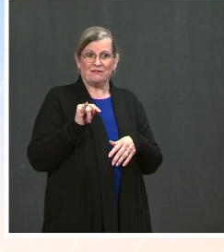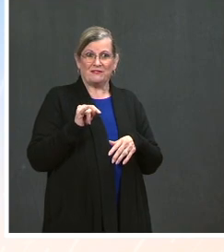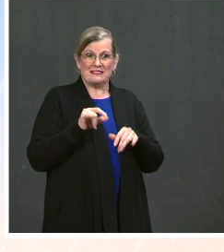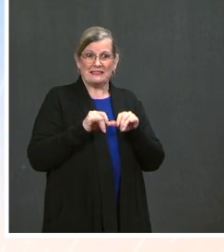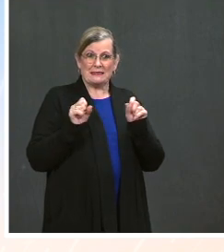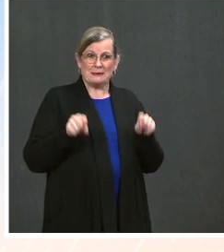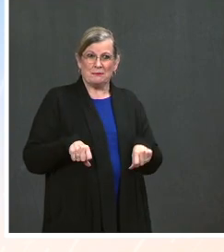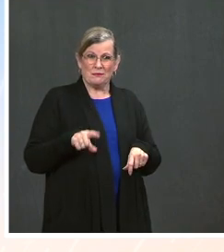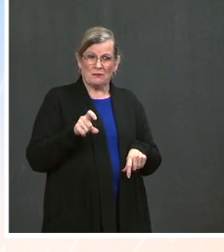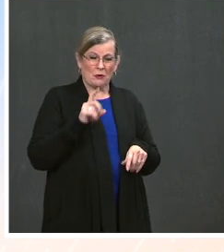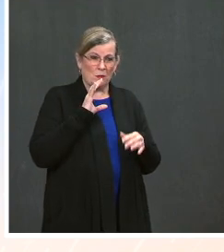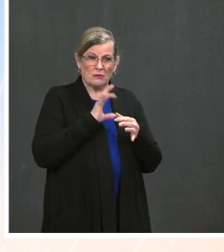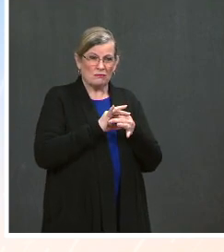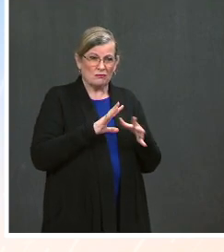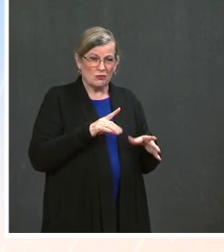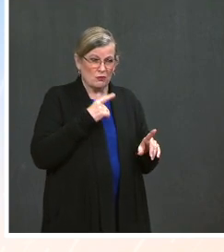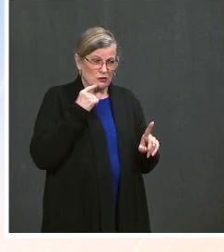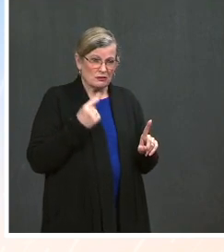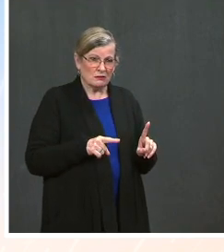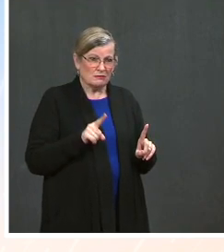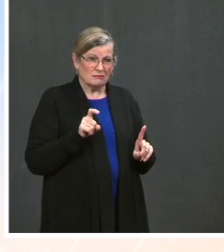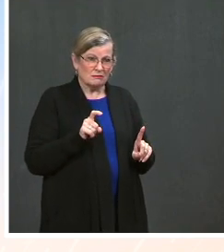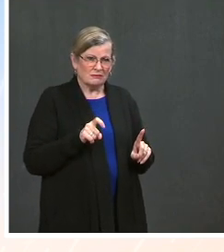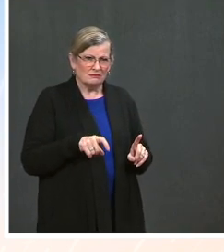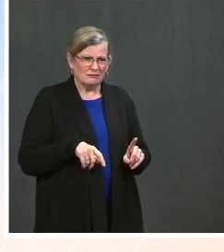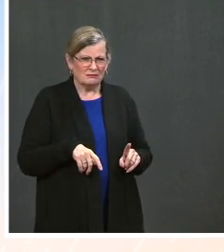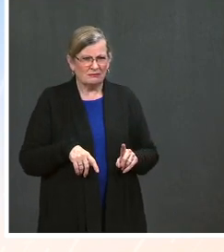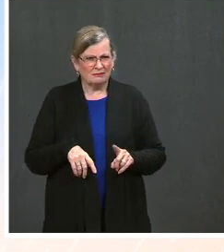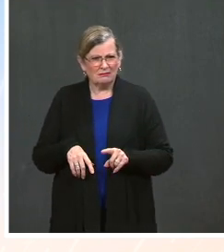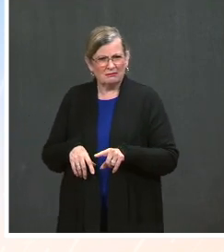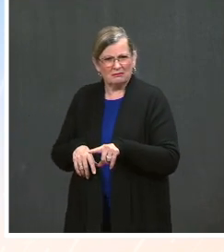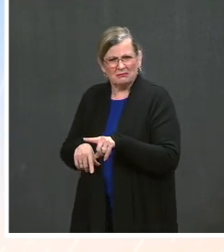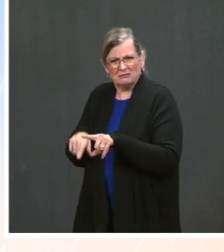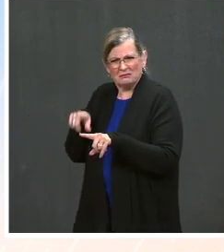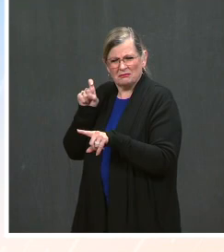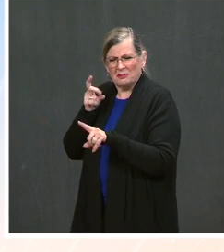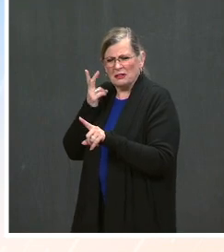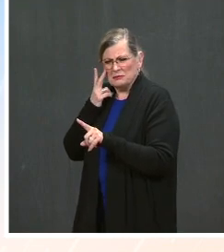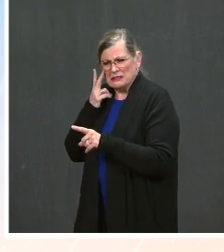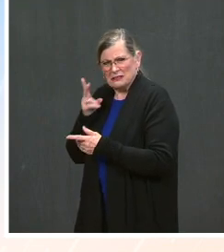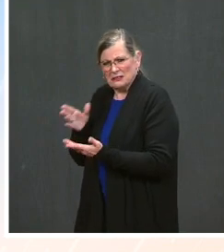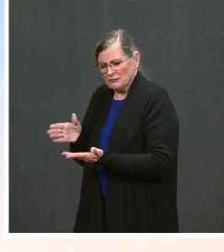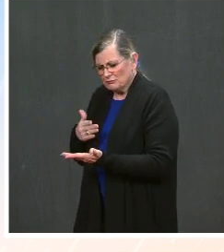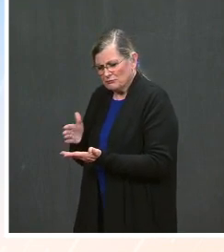Ms. Psaki: Let me see, Jen, if I have anything on –specifically on this. I know we've talked about this a little bit in the past.